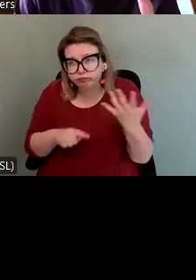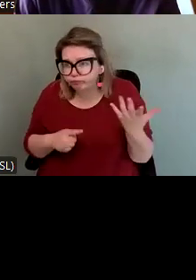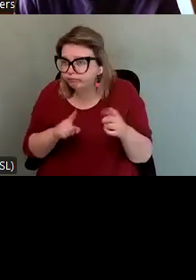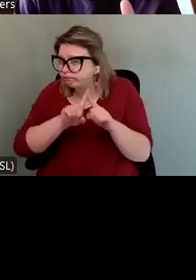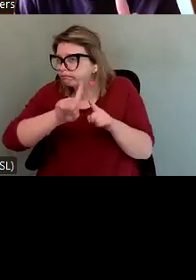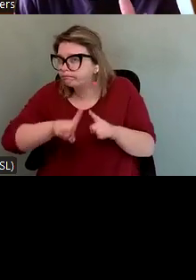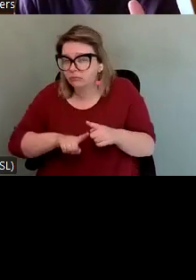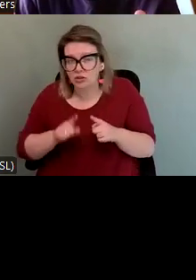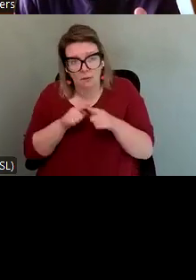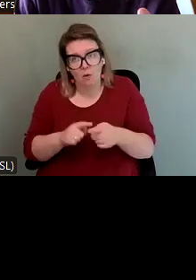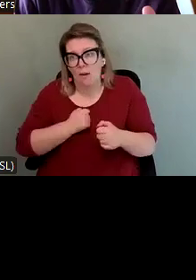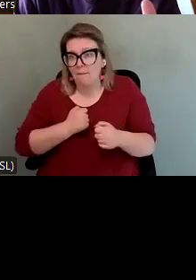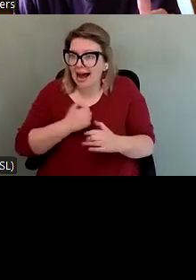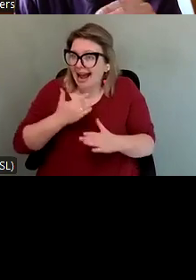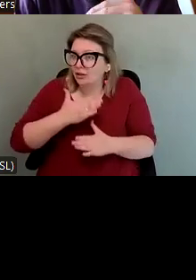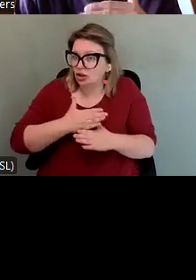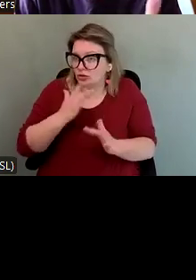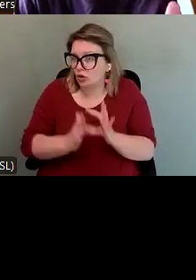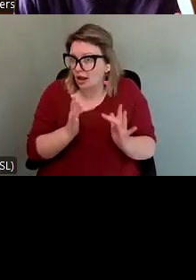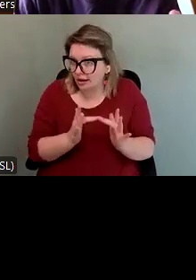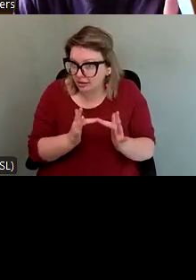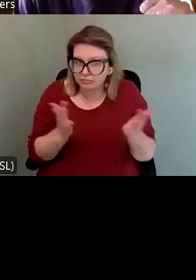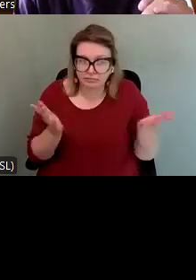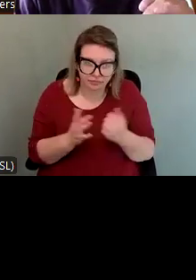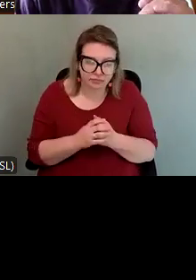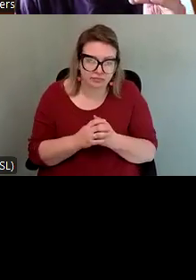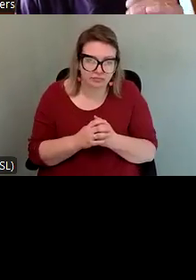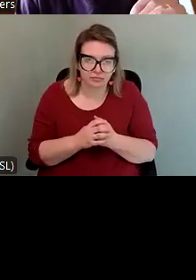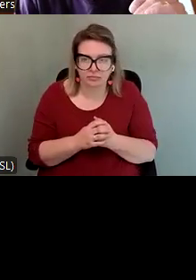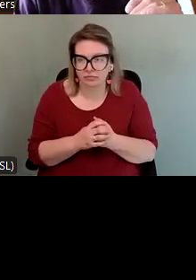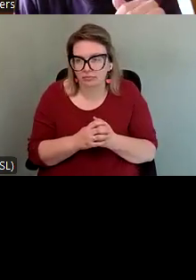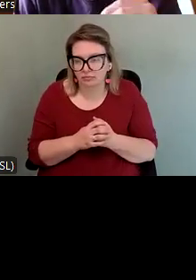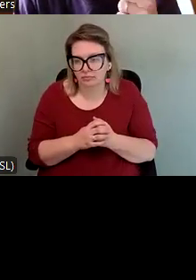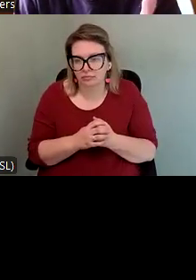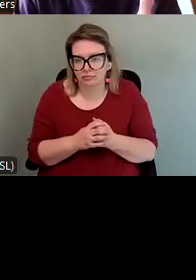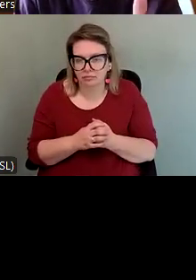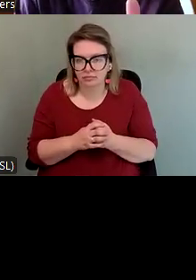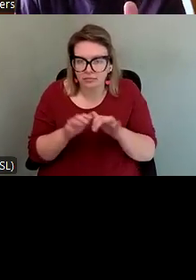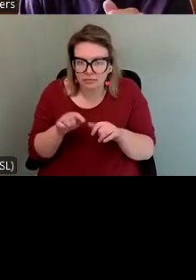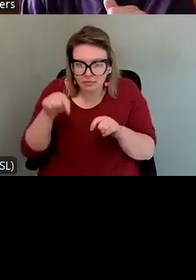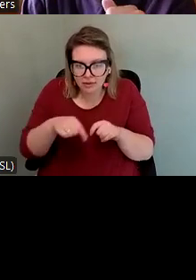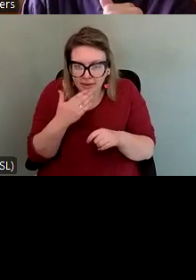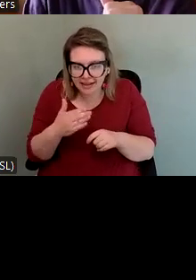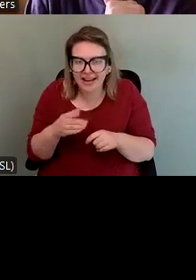that you might be doing as a user, and we're going through. Oh, thanks, Kelly. Really good analysis. Yes, thanks.